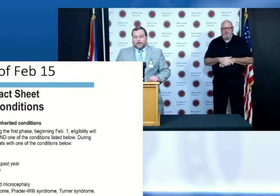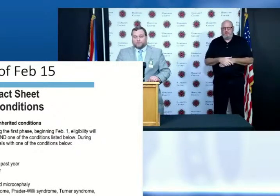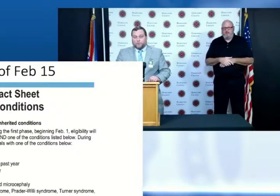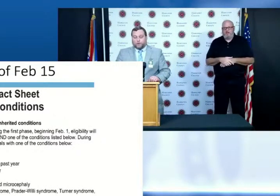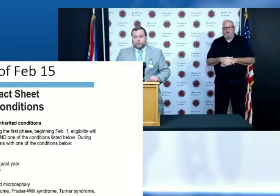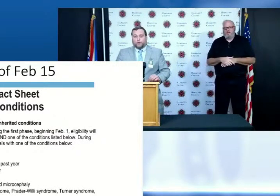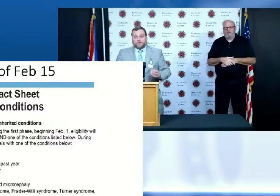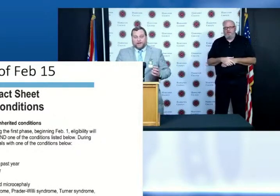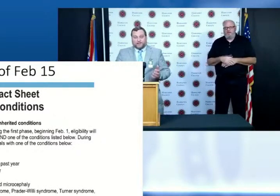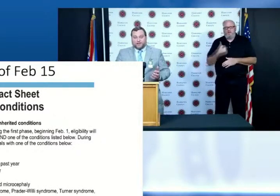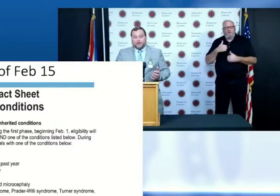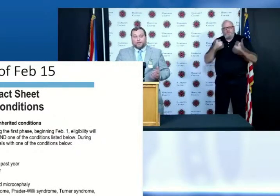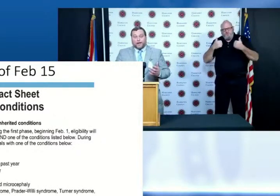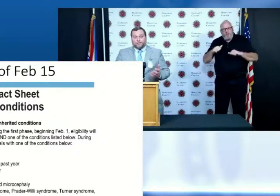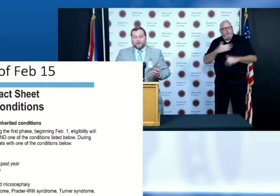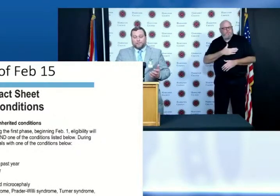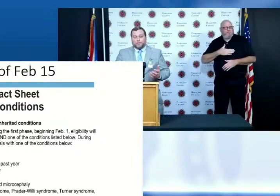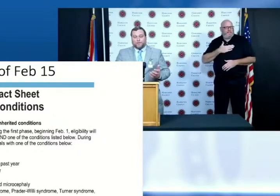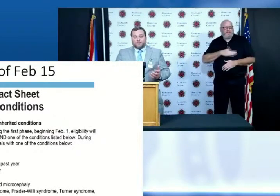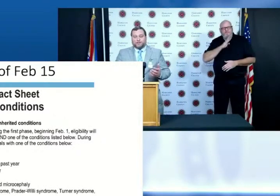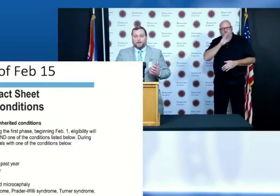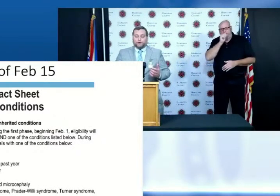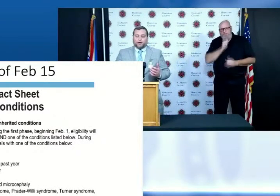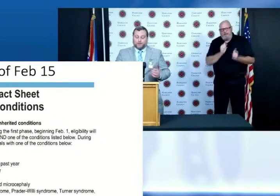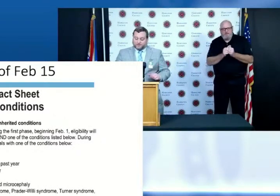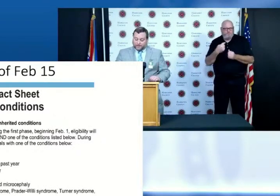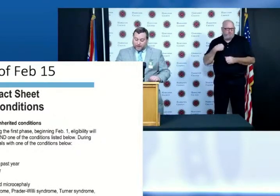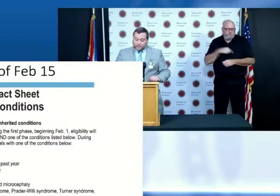as we work with the vaccine and lobby to get more vaccine here in Hamilton County